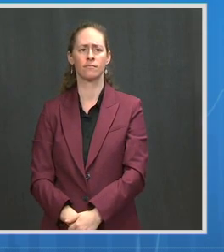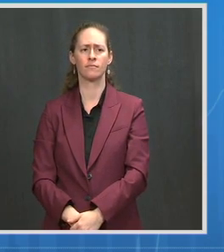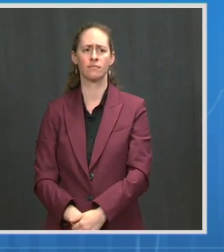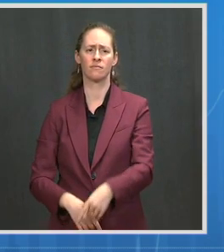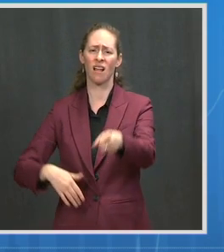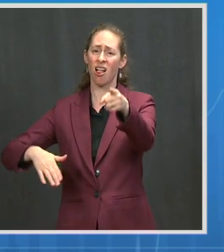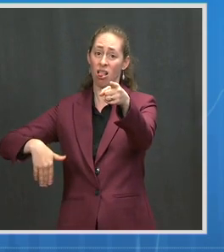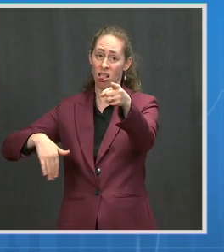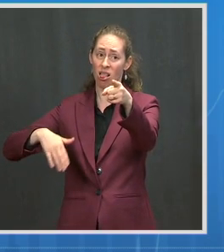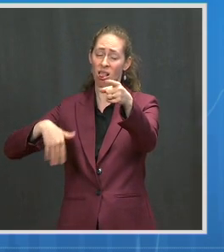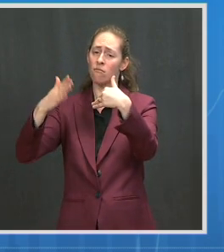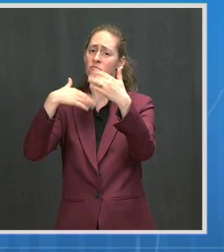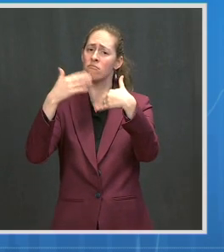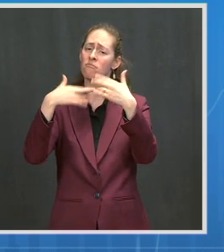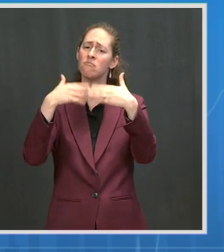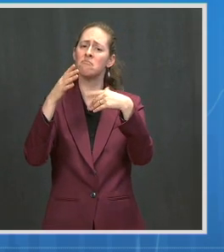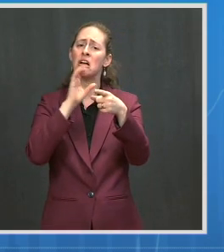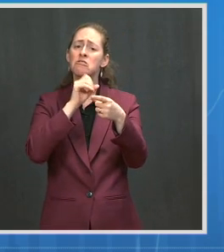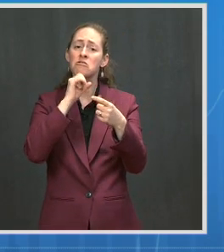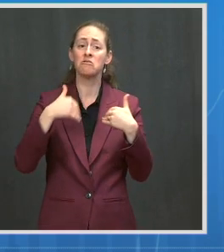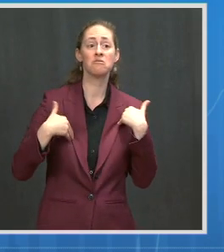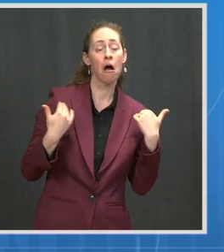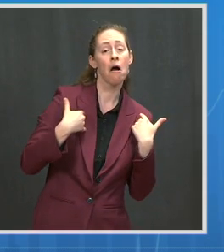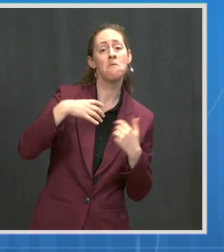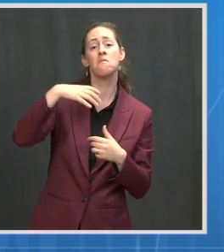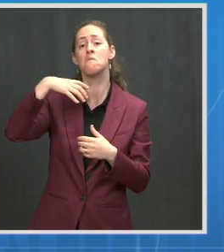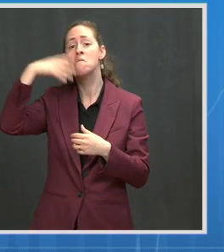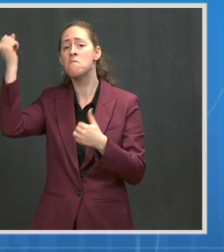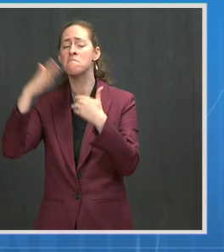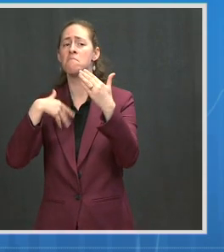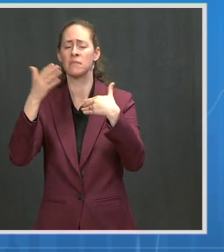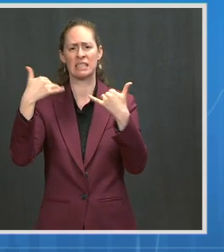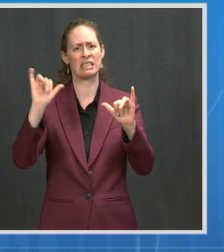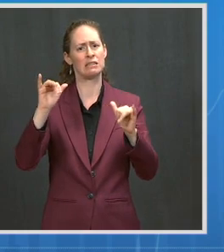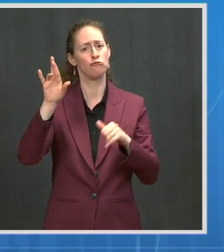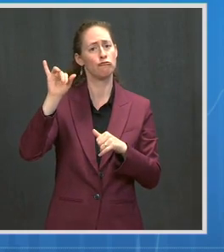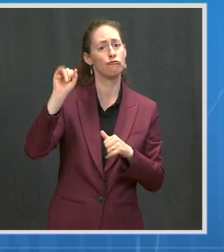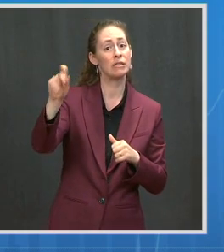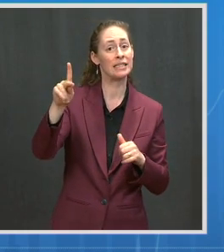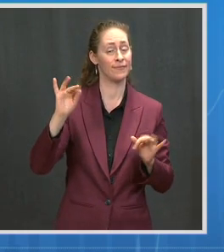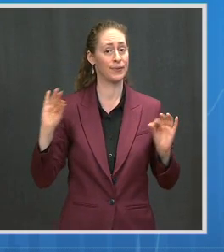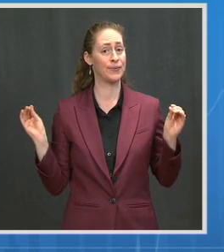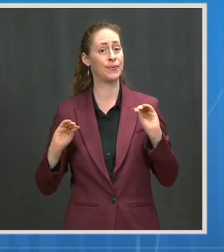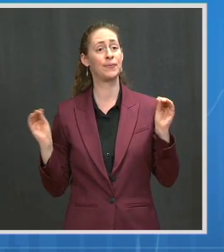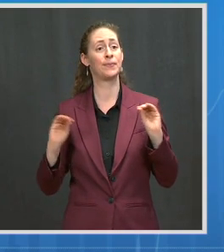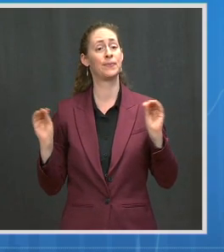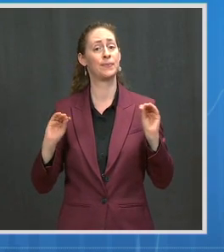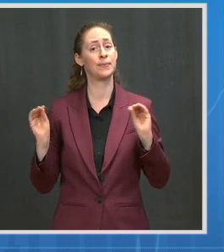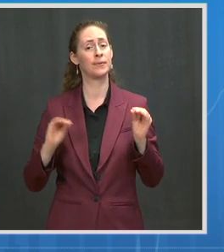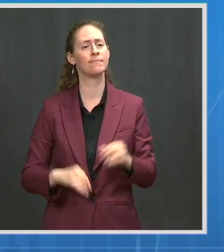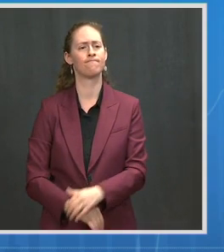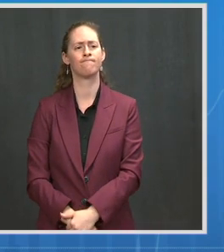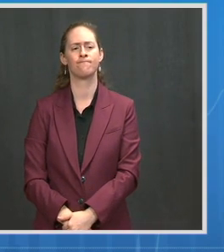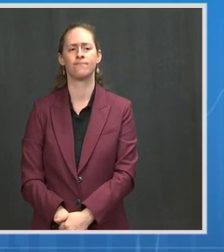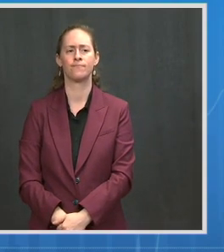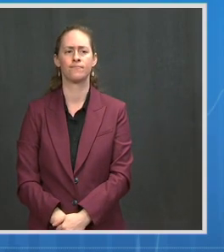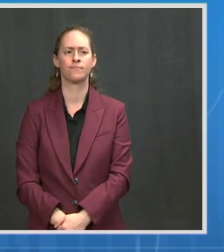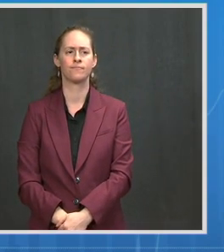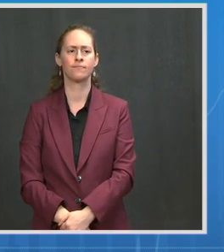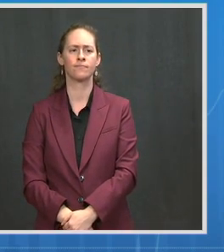According to the CDC, more than 3 million kids under 17 have contracted COVID-19. And even though it's rare for kids